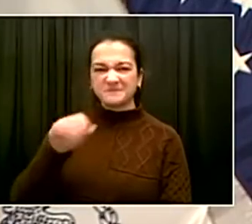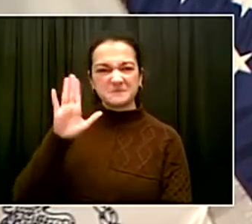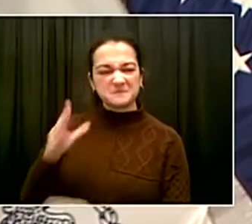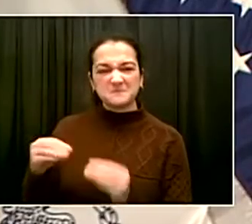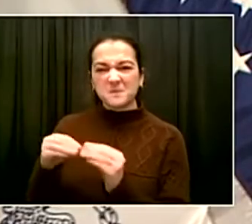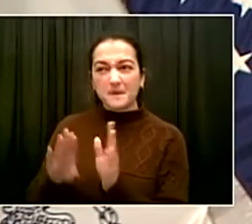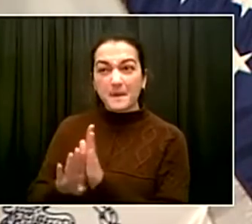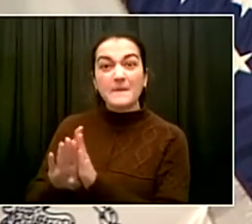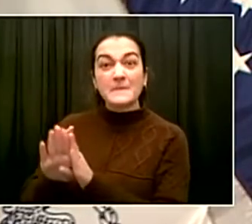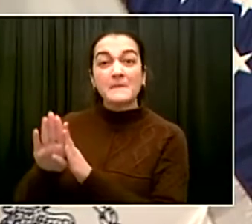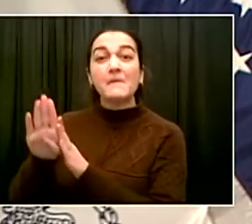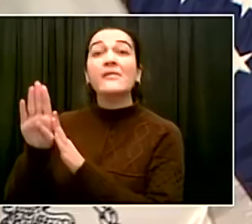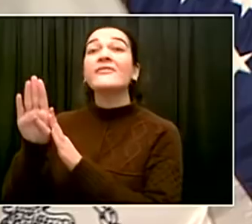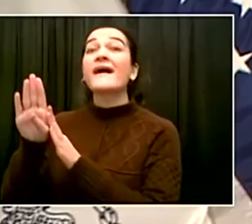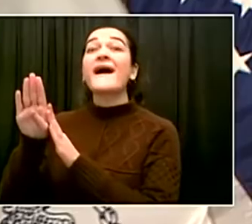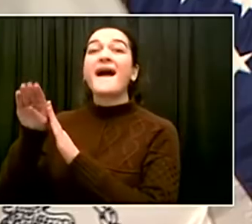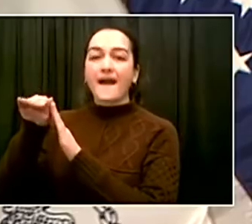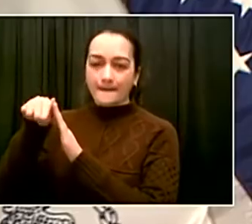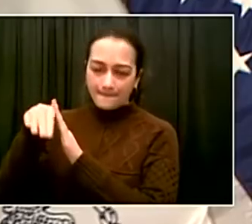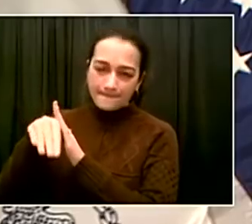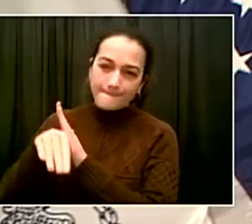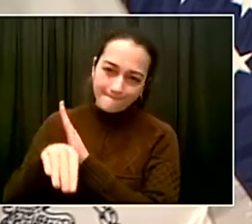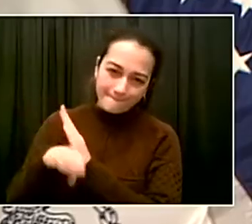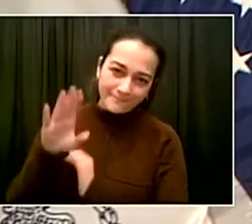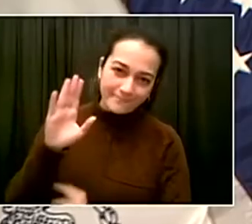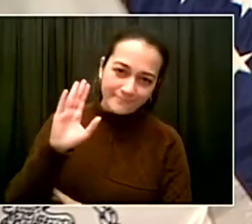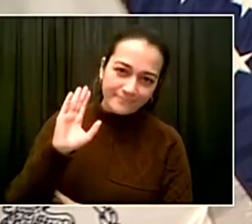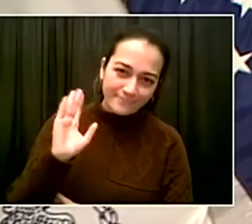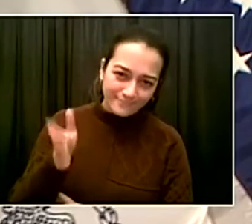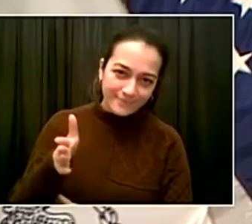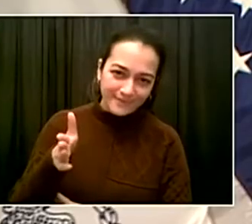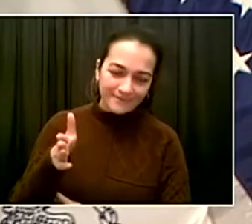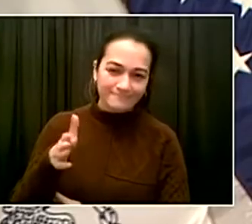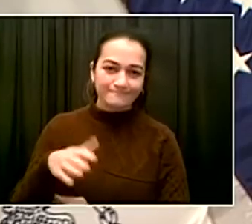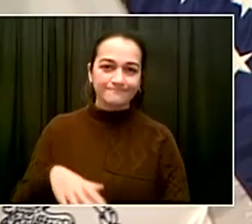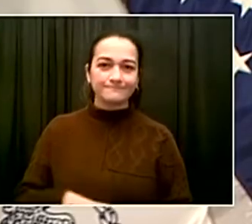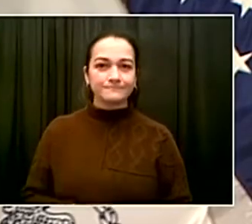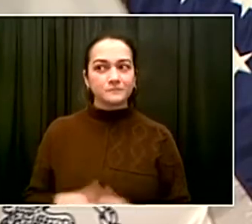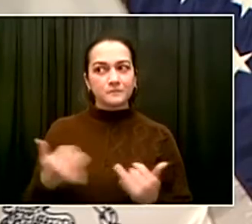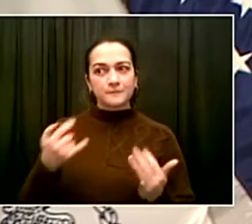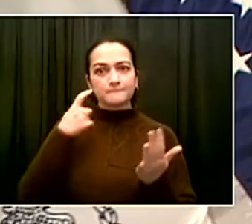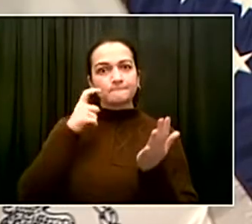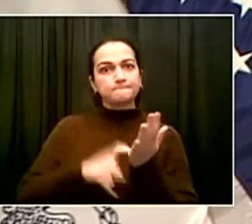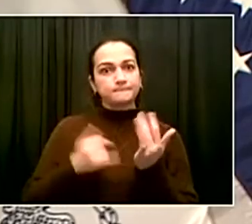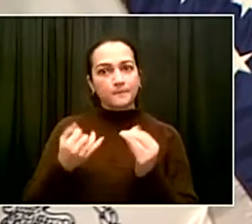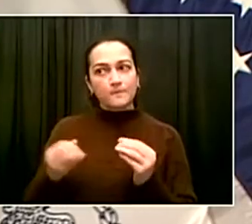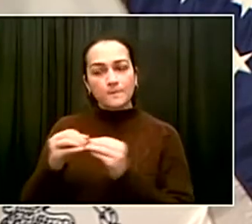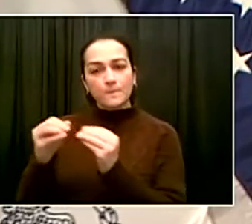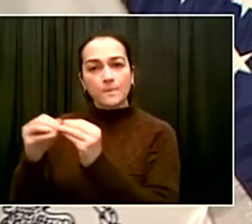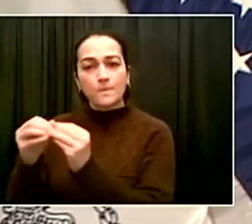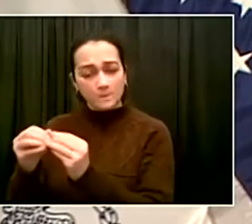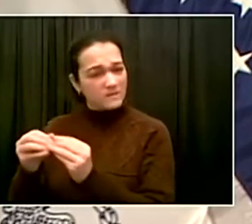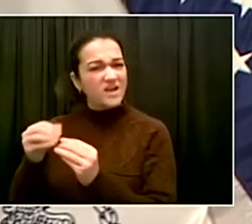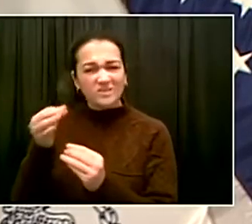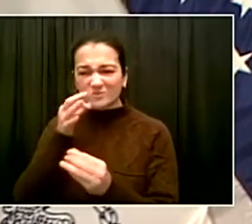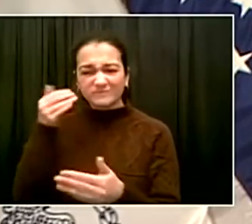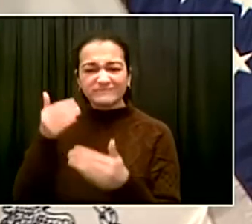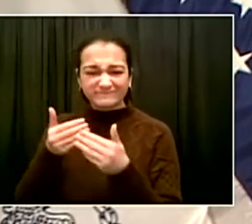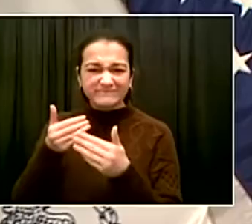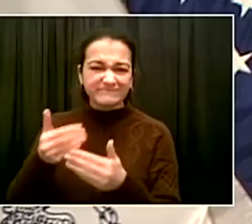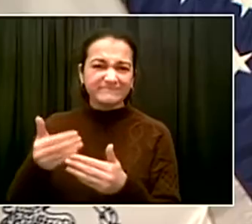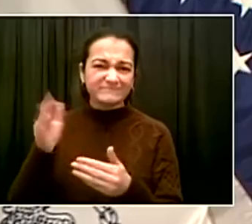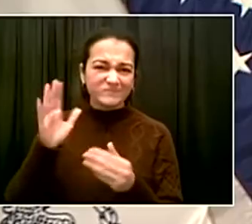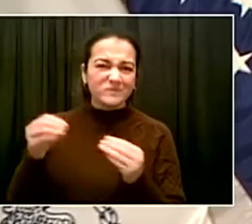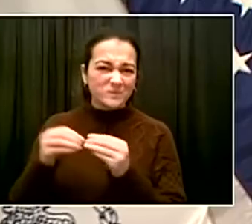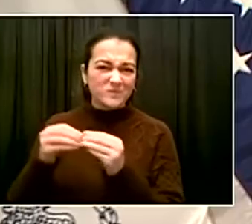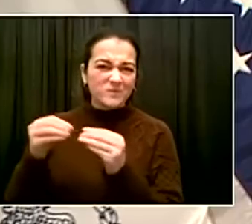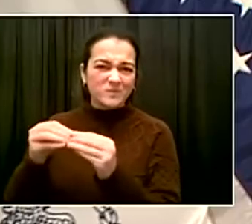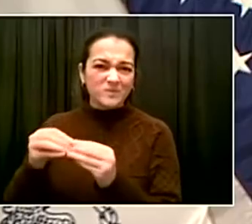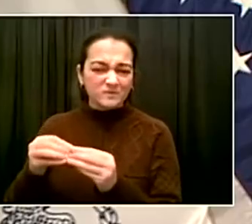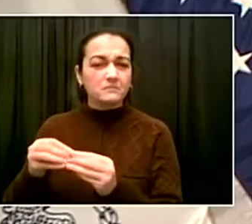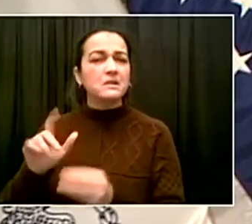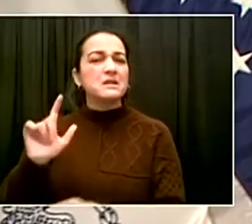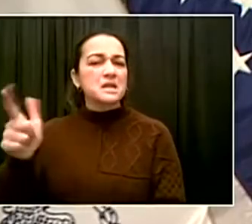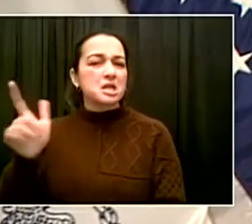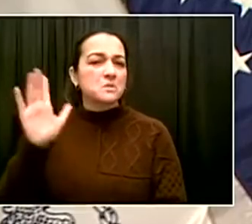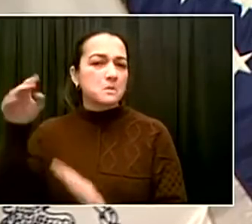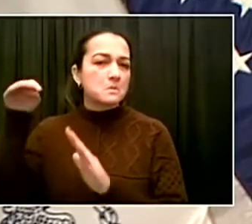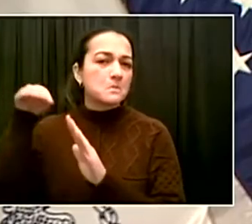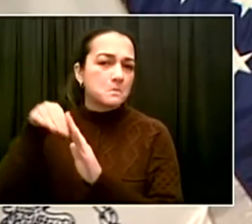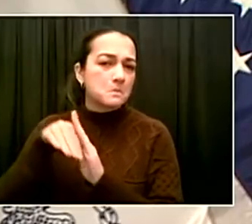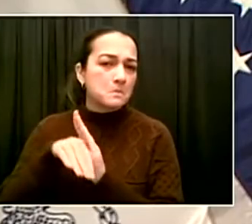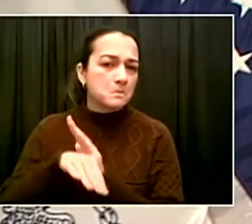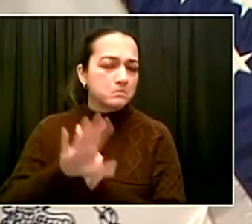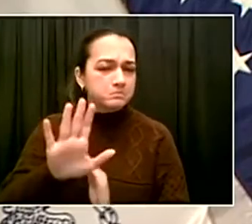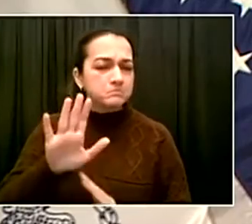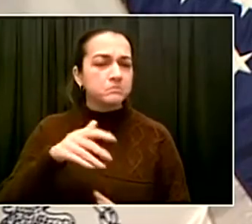WE EXPECT THESE NEXT WEEKS TO